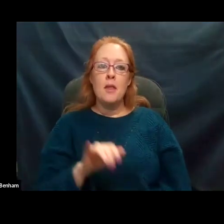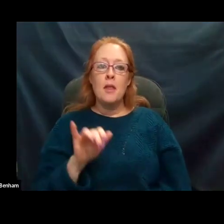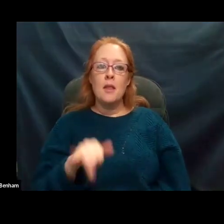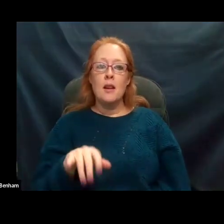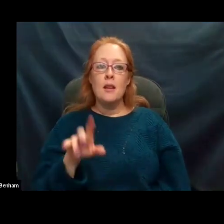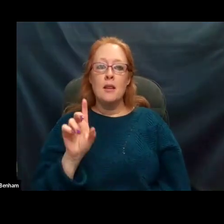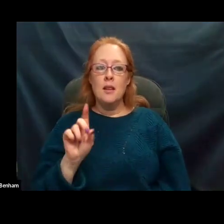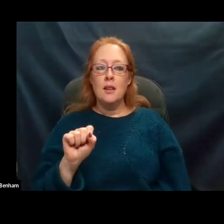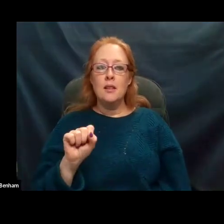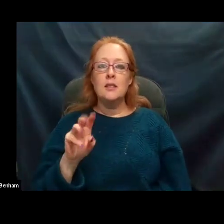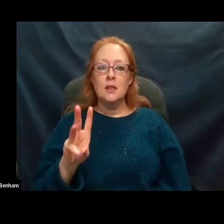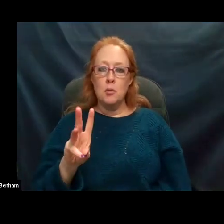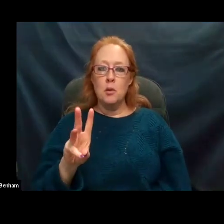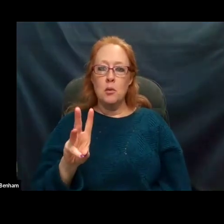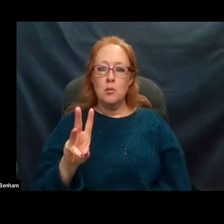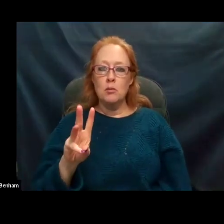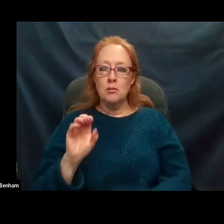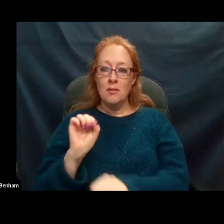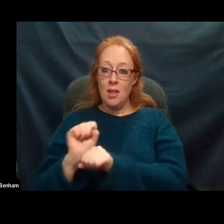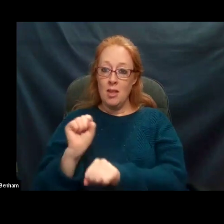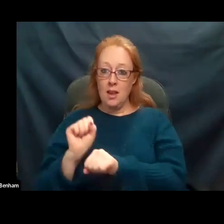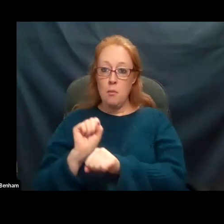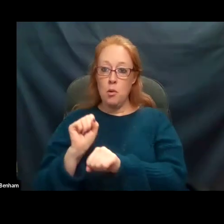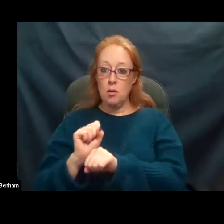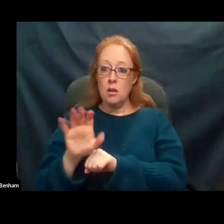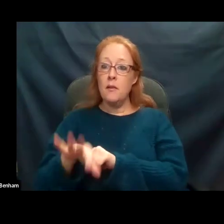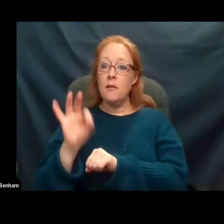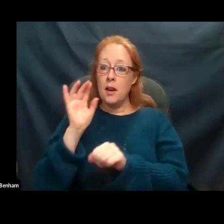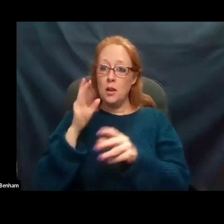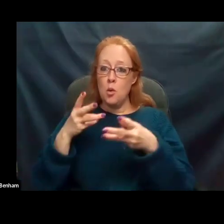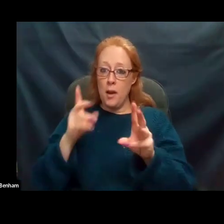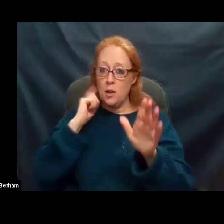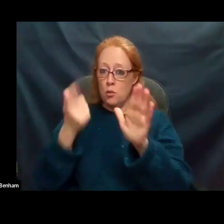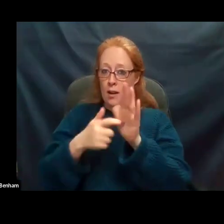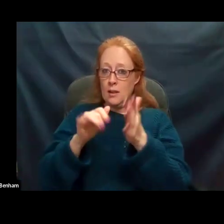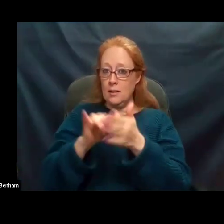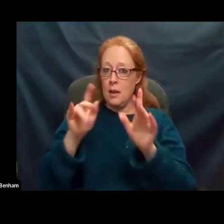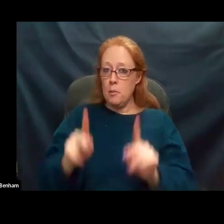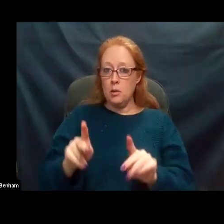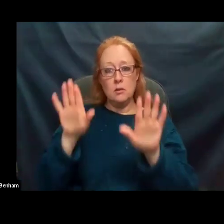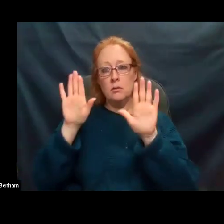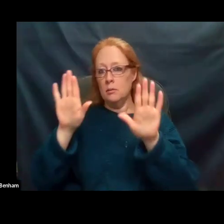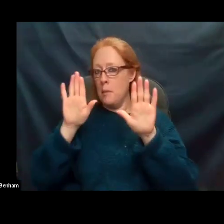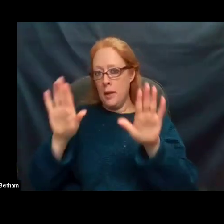You're a hero and I'm so proud of you.